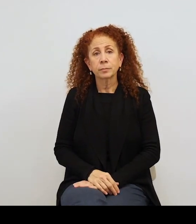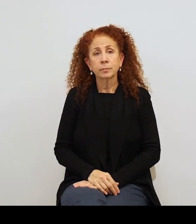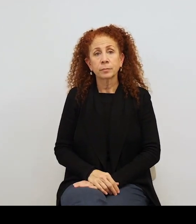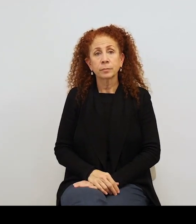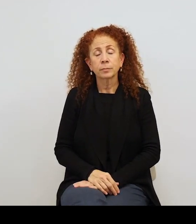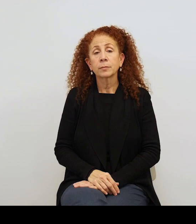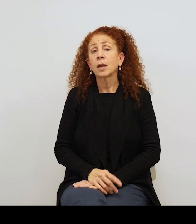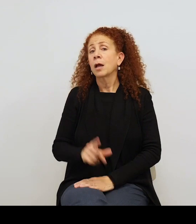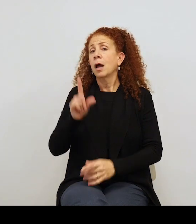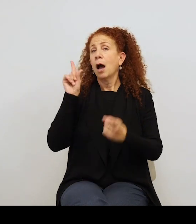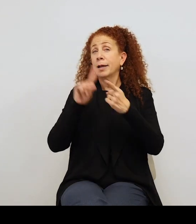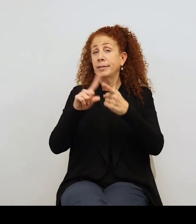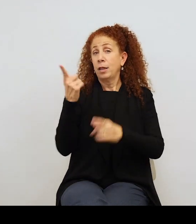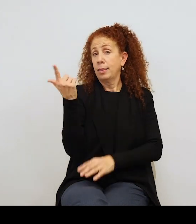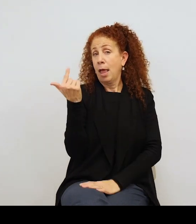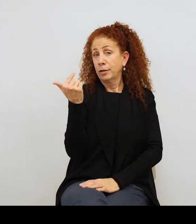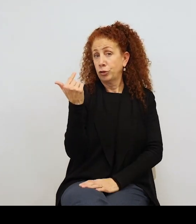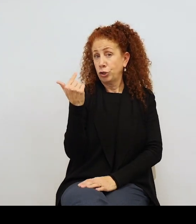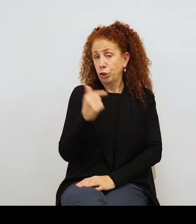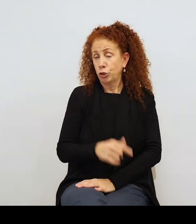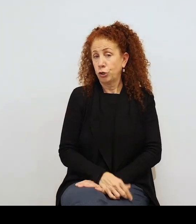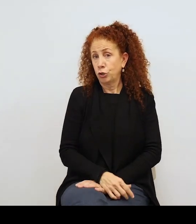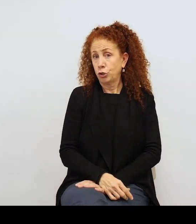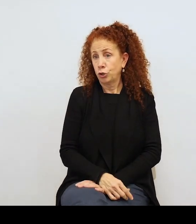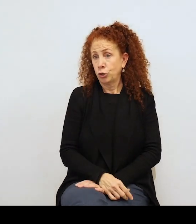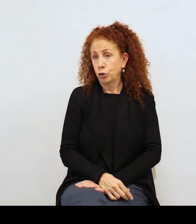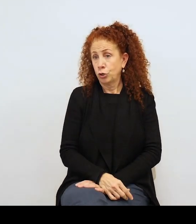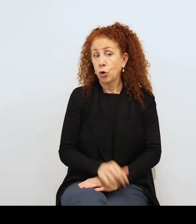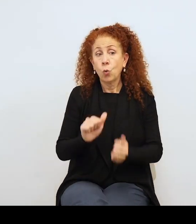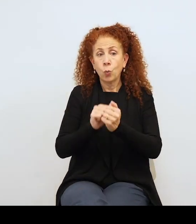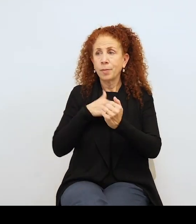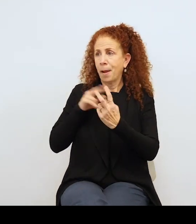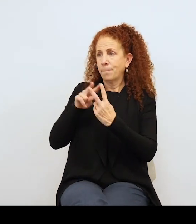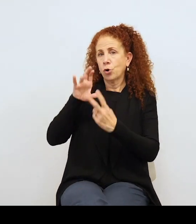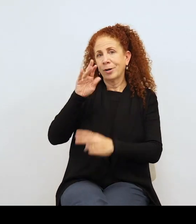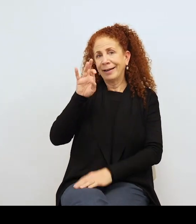Until last year, with my partner Carol and myself,